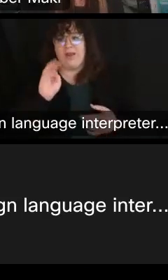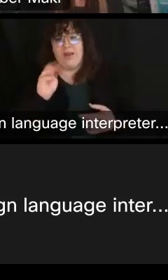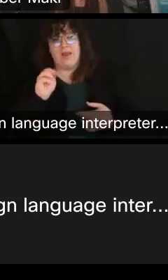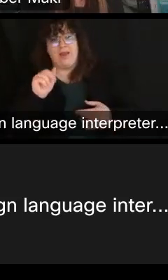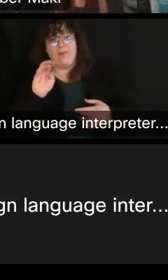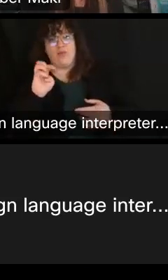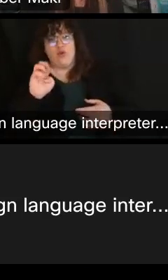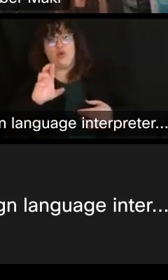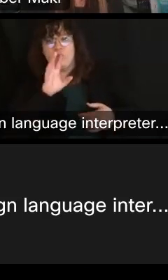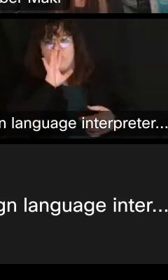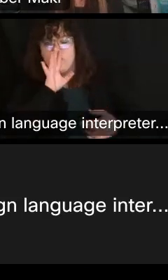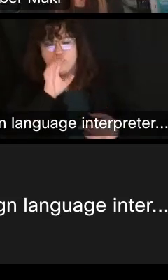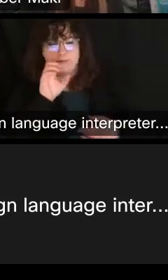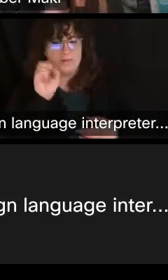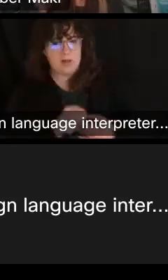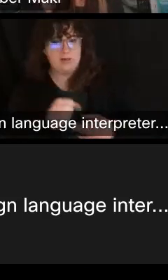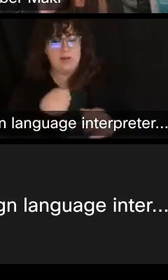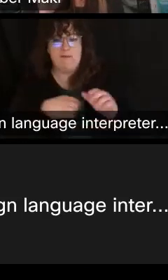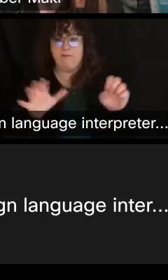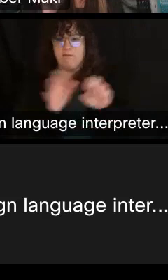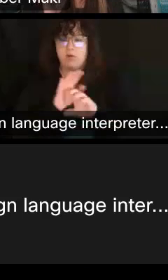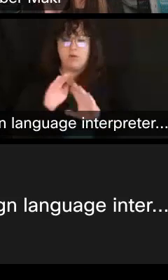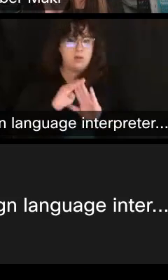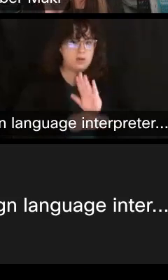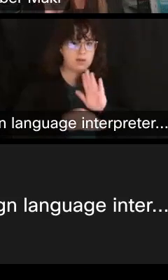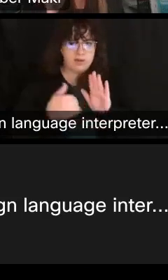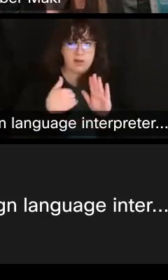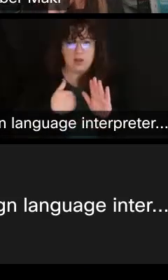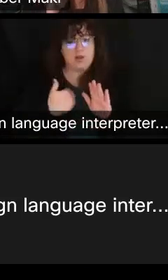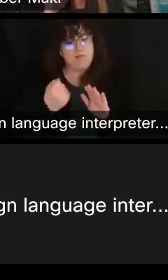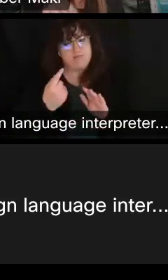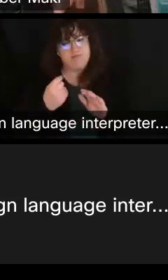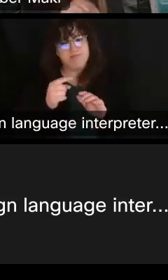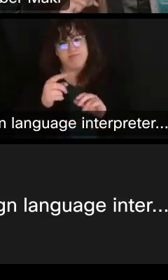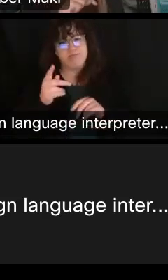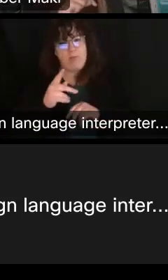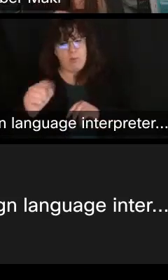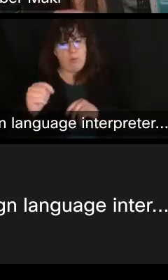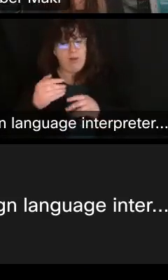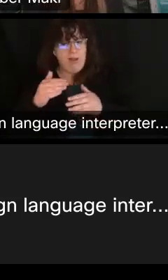I have that. So, there's some emails at the end of the PowerPoint. So, email it's going to be the